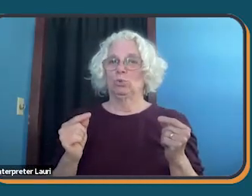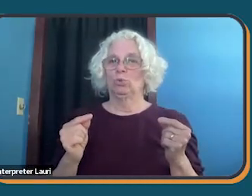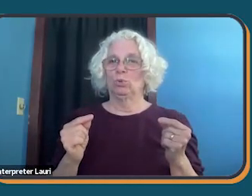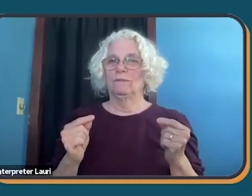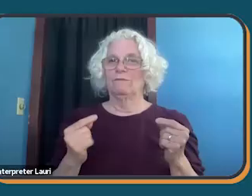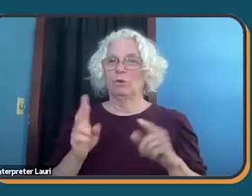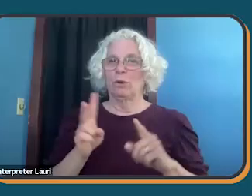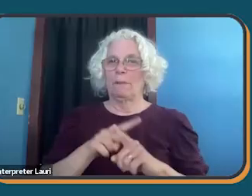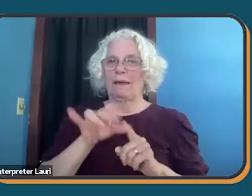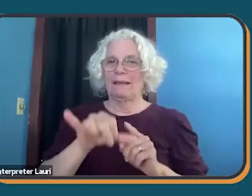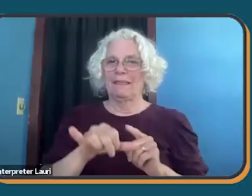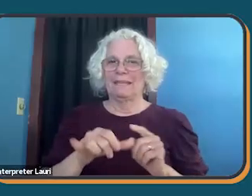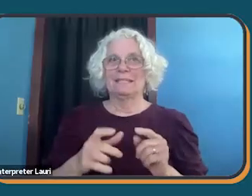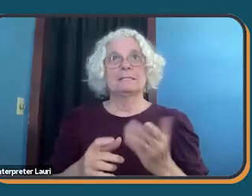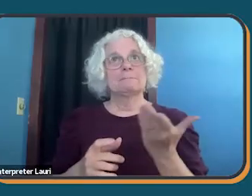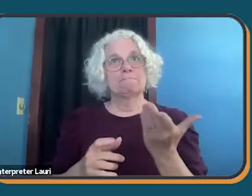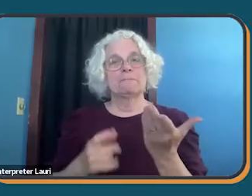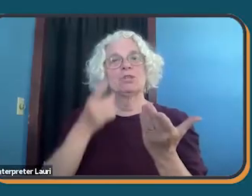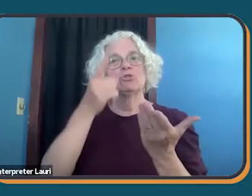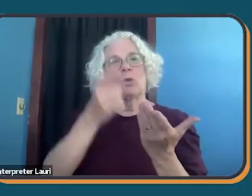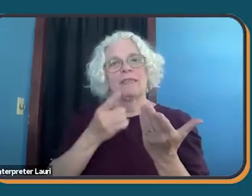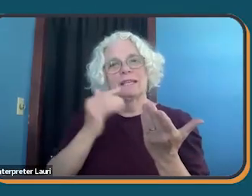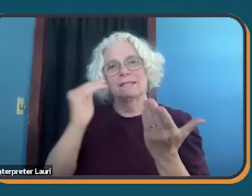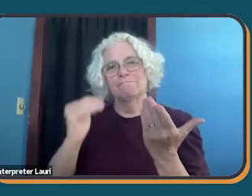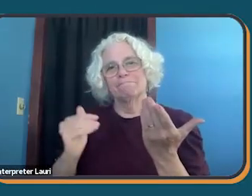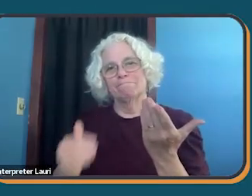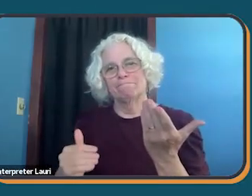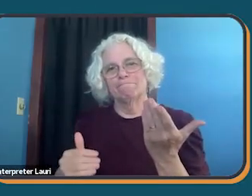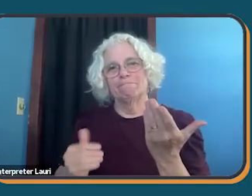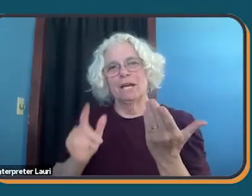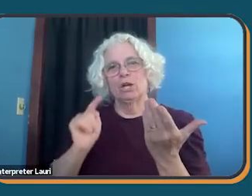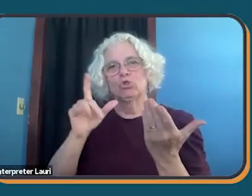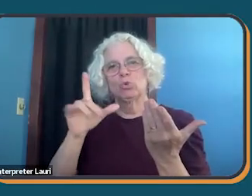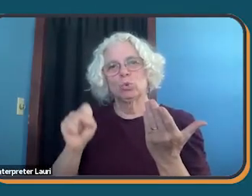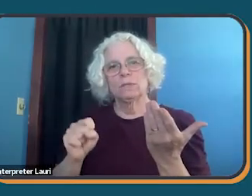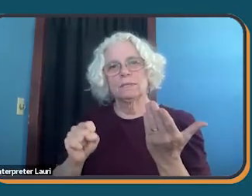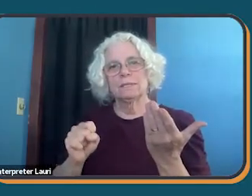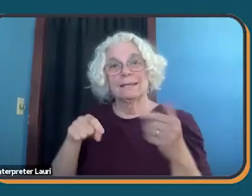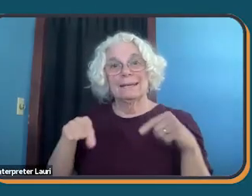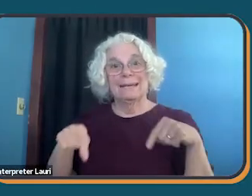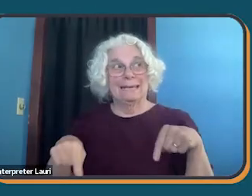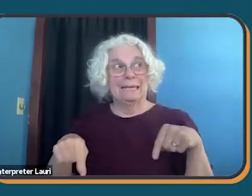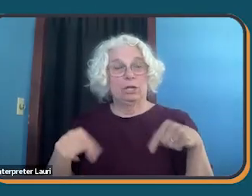Let's explore the tools that we have developed. So in Part 2 of our presentation